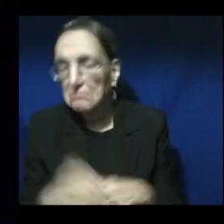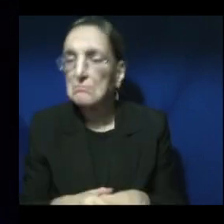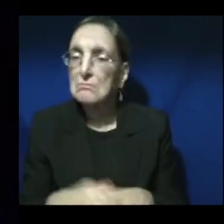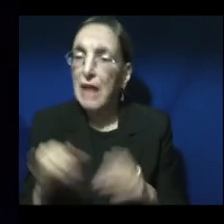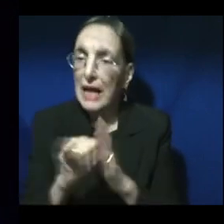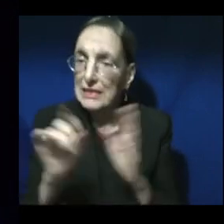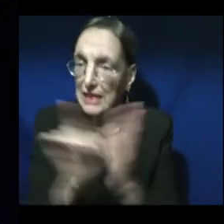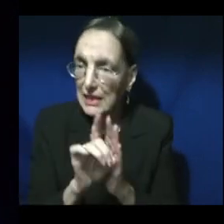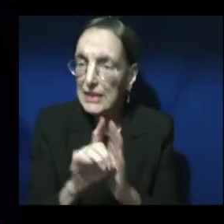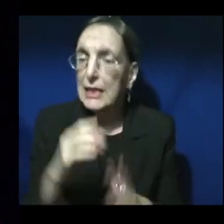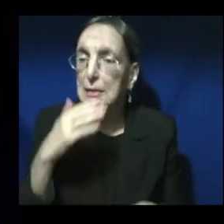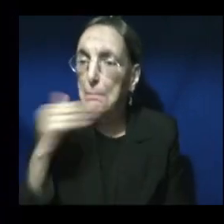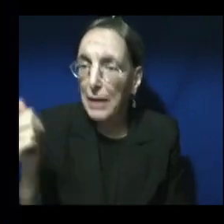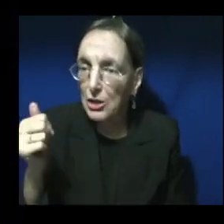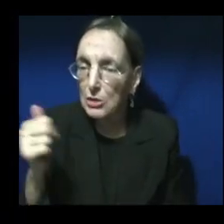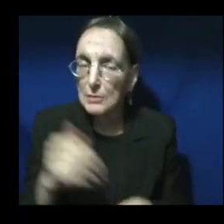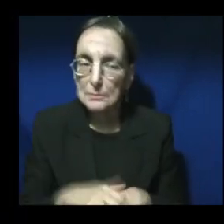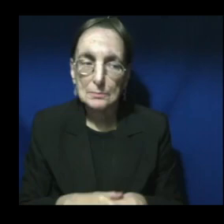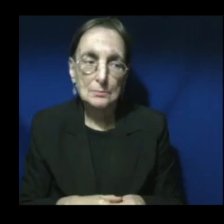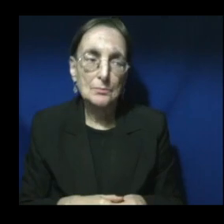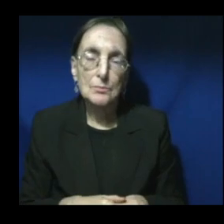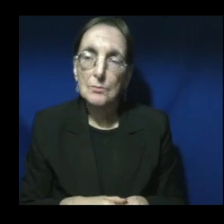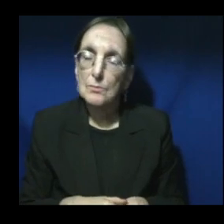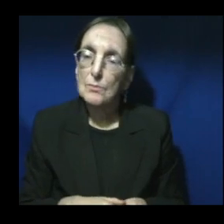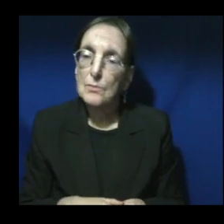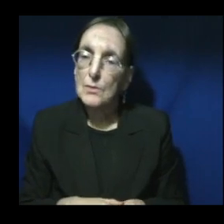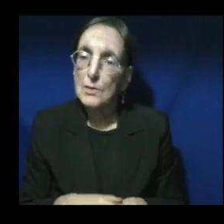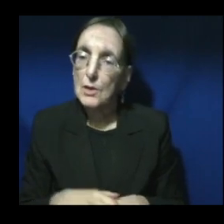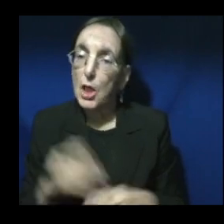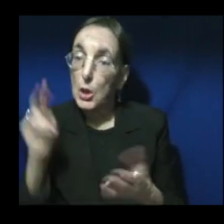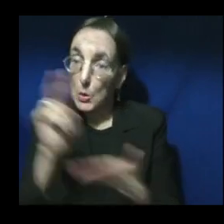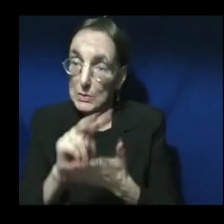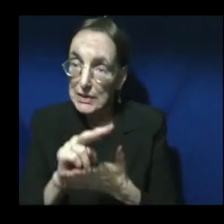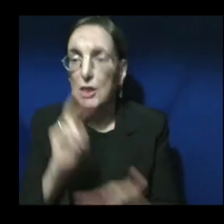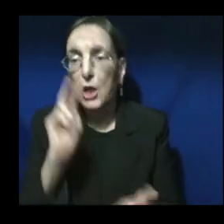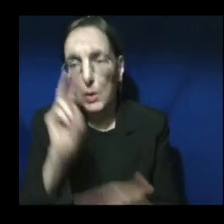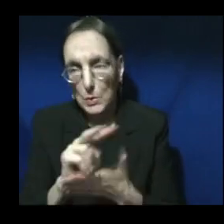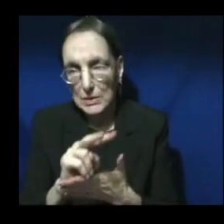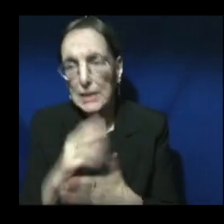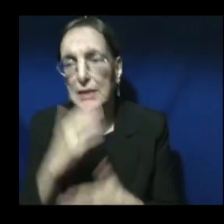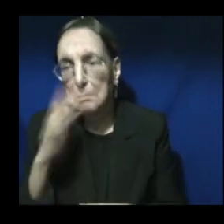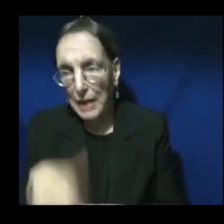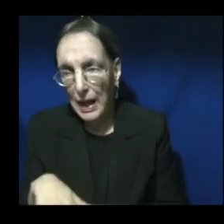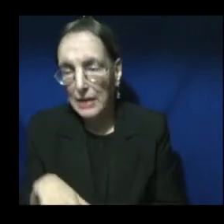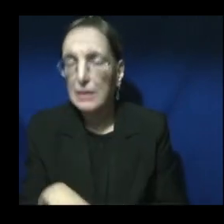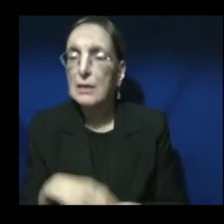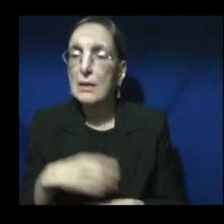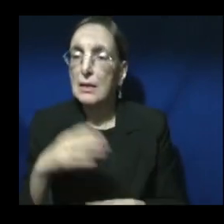opposite direction, losing. Losing is bad. Being a loser, being branded a loser would be even worse,